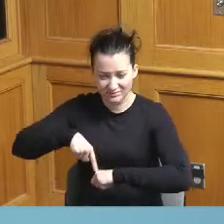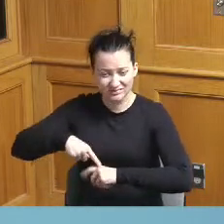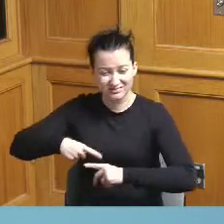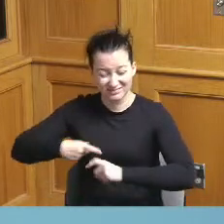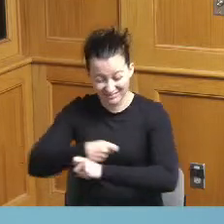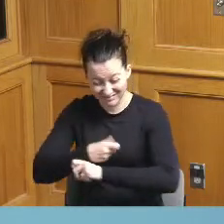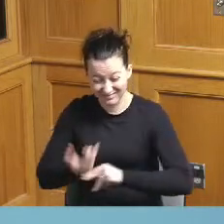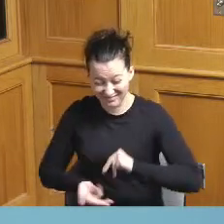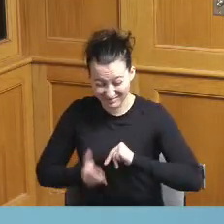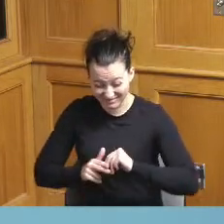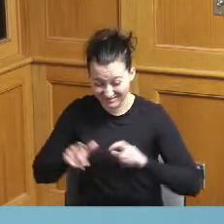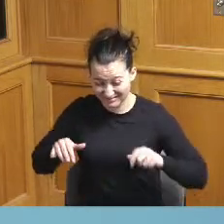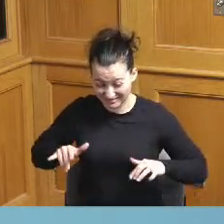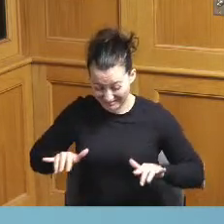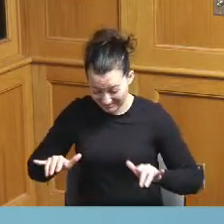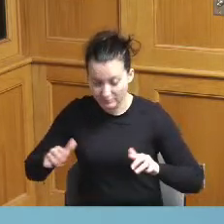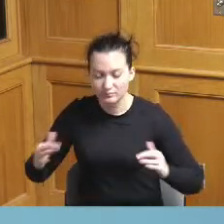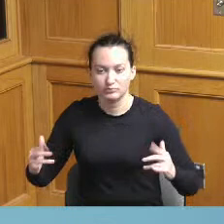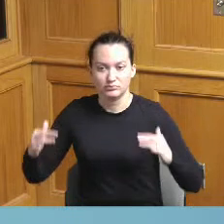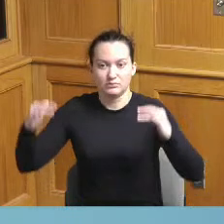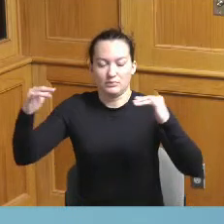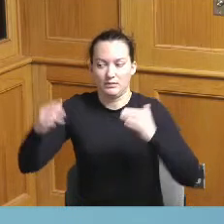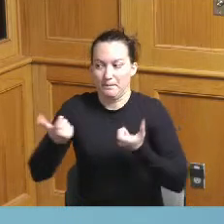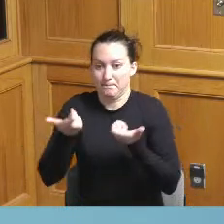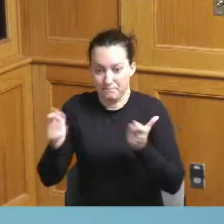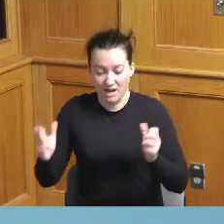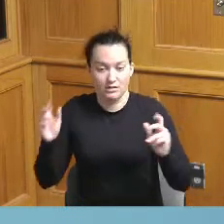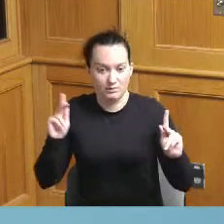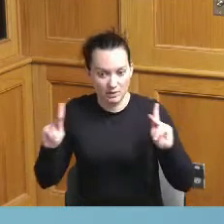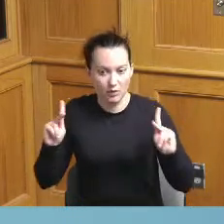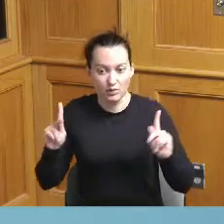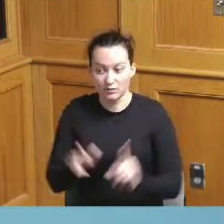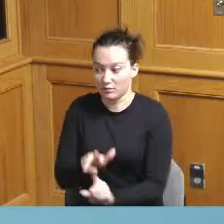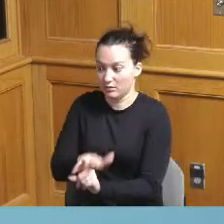is also increased due to the fact that such a large number of cases are filed and litigated